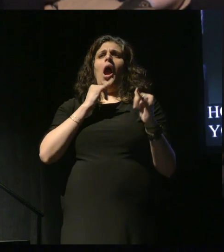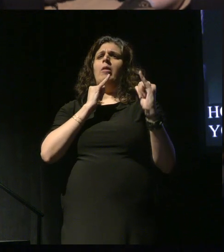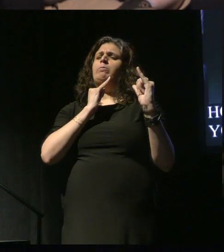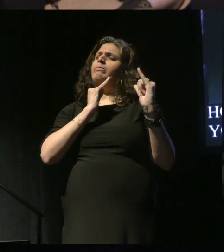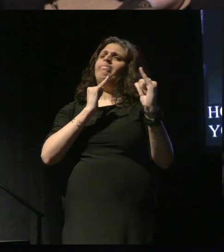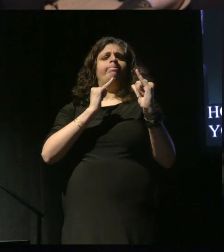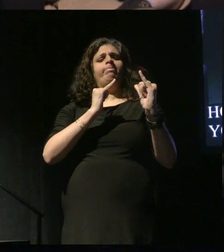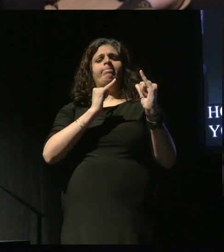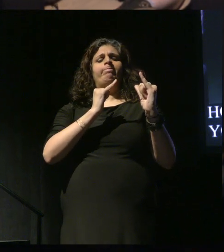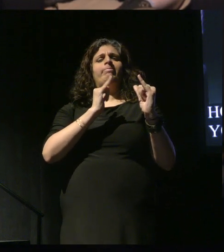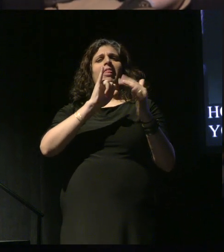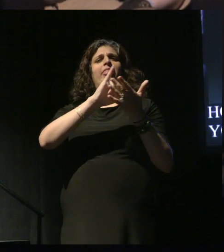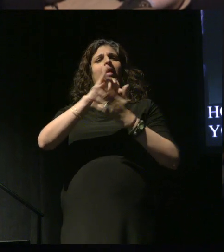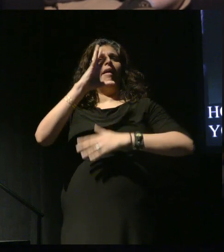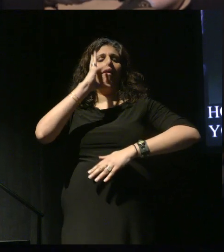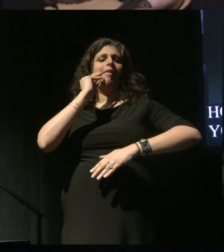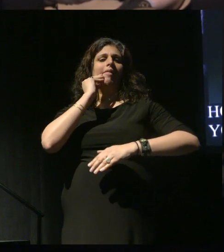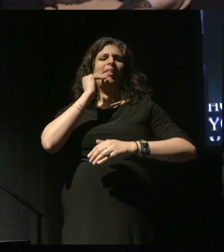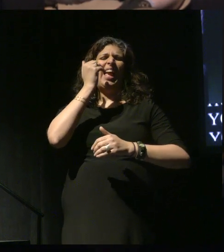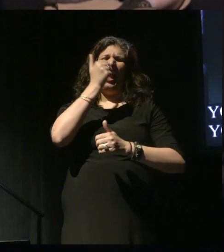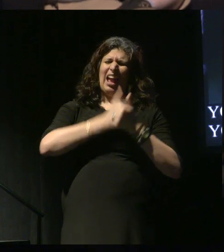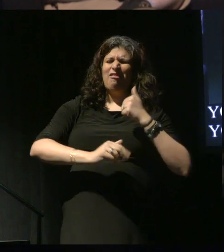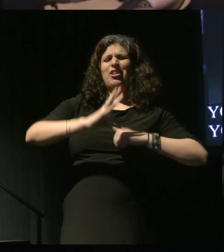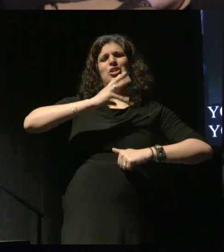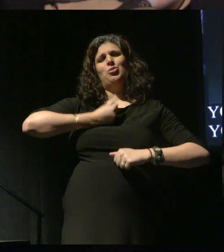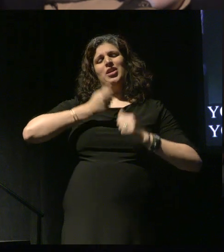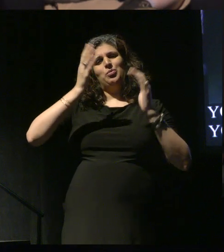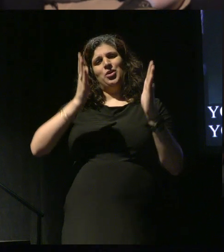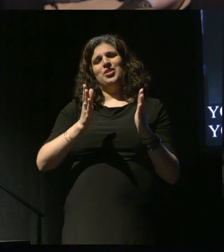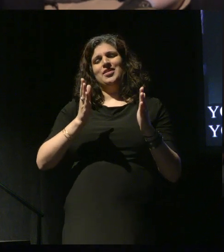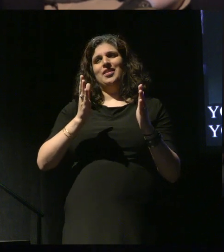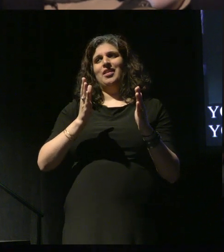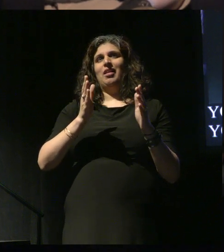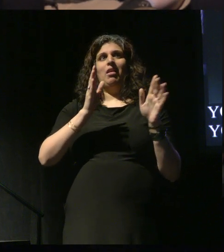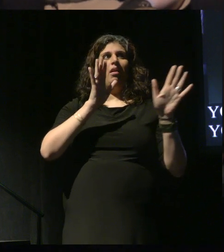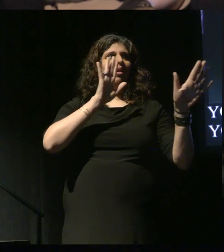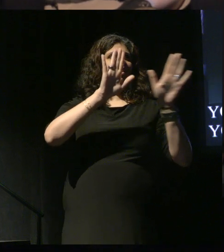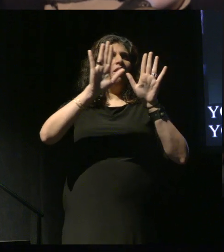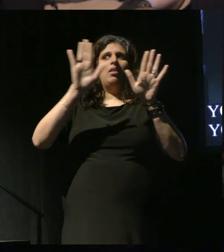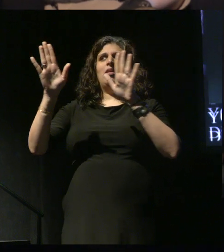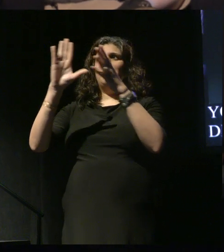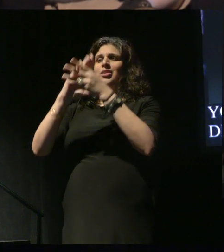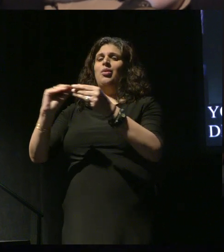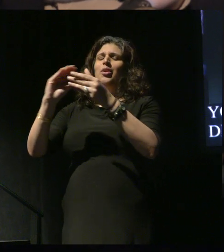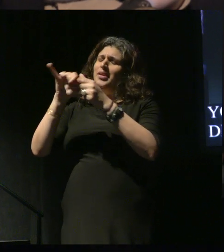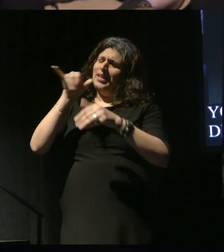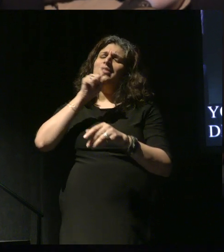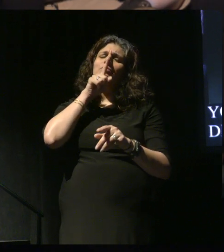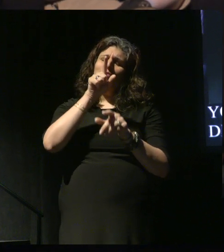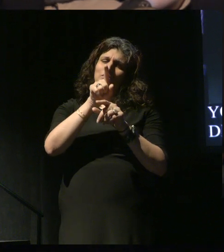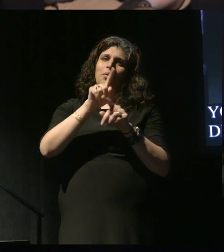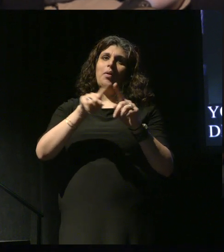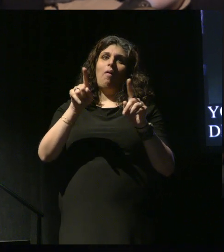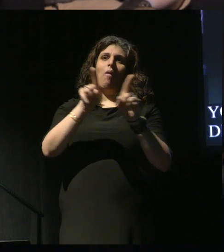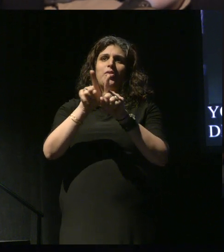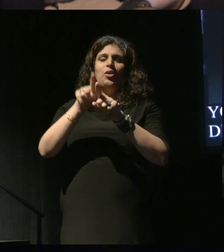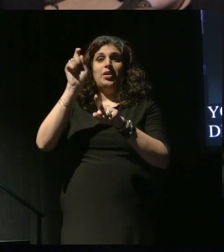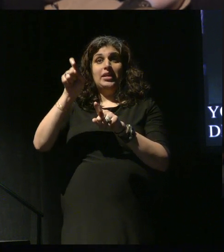And so every trans person has a different story. It's true and that is often said, but it also needs to be said that there's